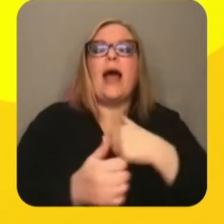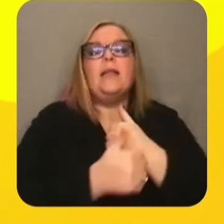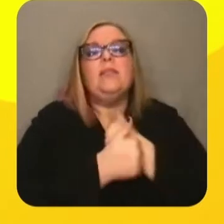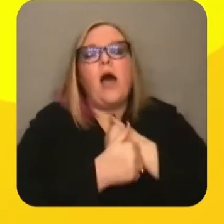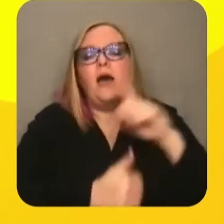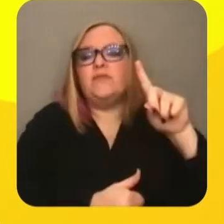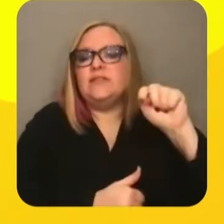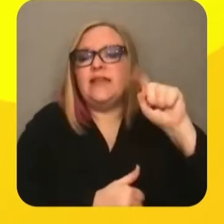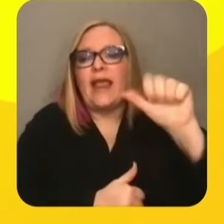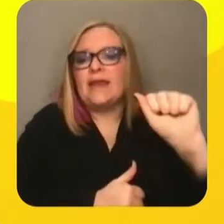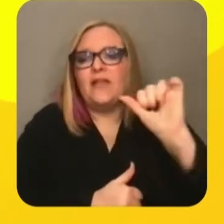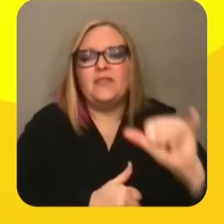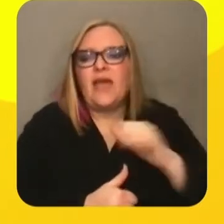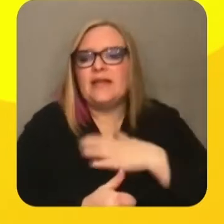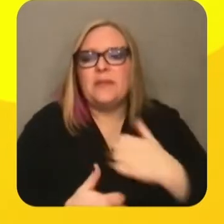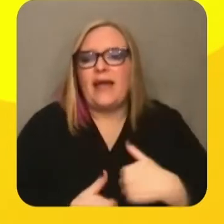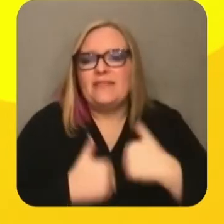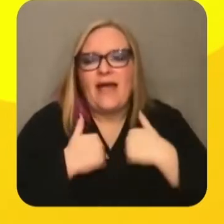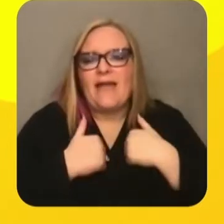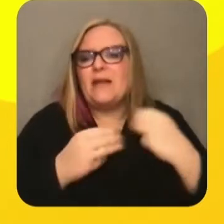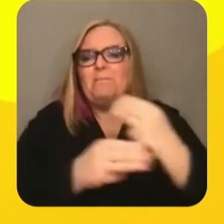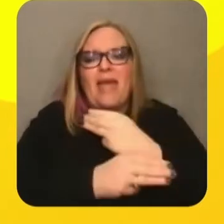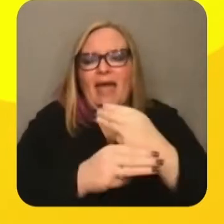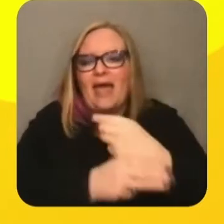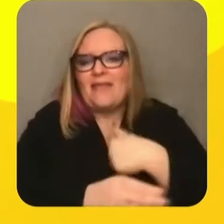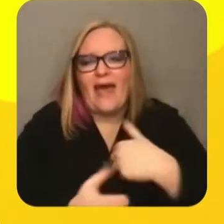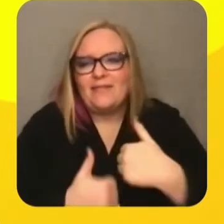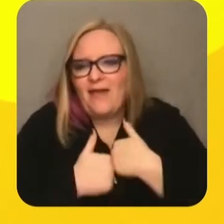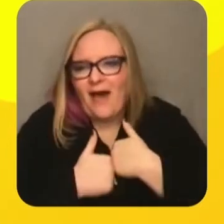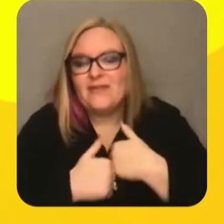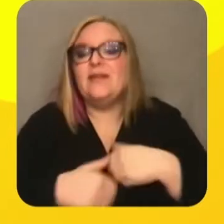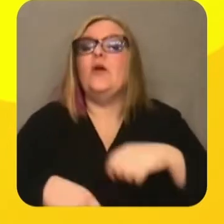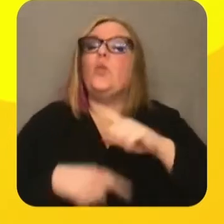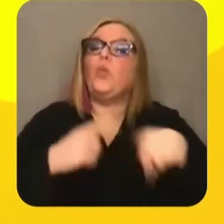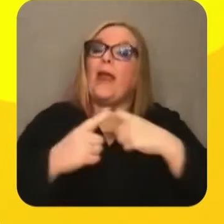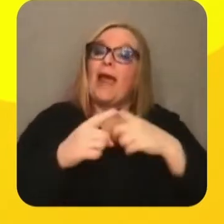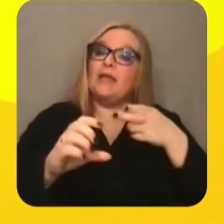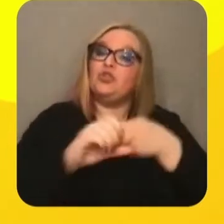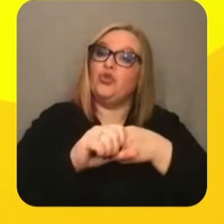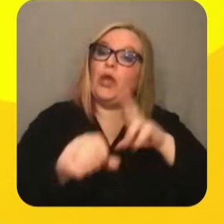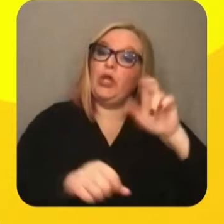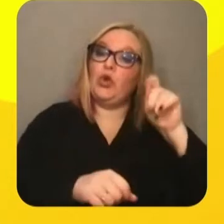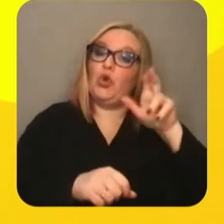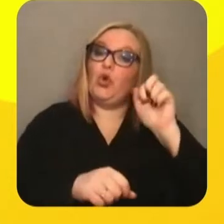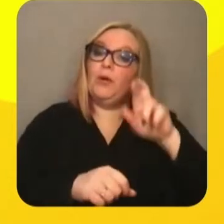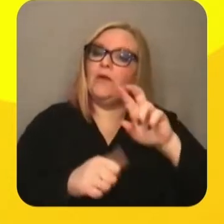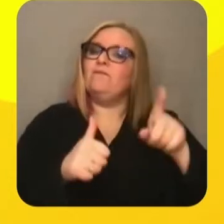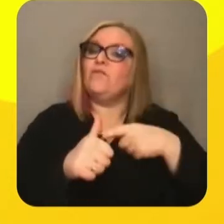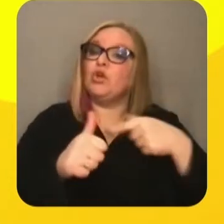The beauty in math is what I always tell people. And when I joined Uber, the first thing I want to do is I want to take a look at our data.